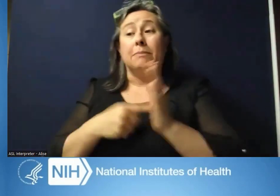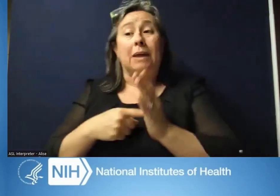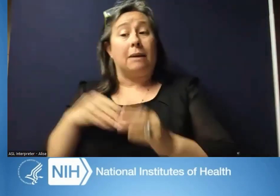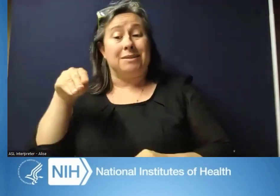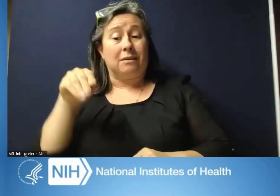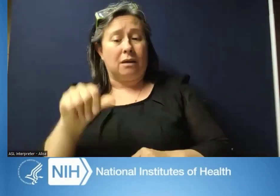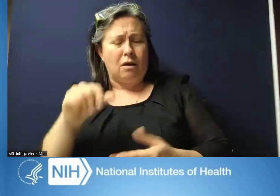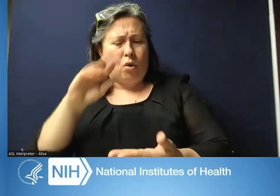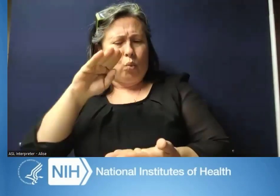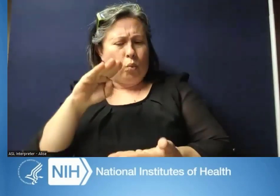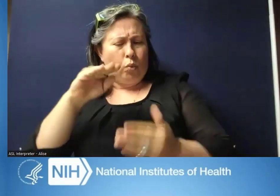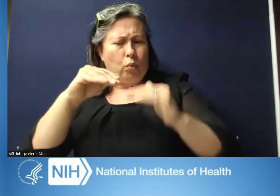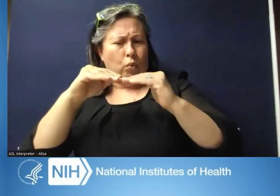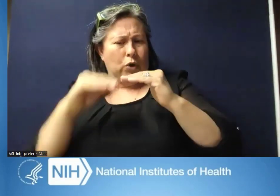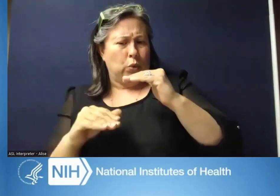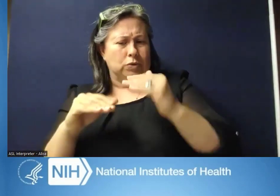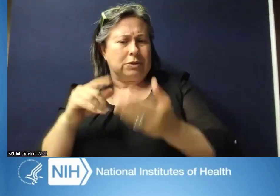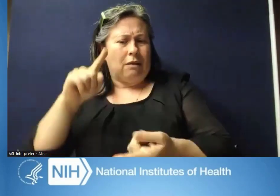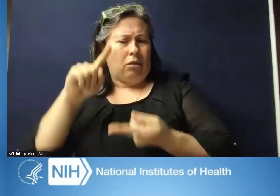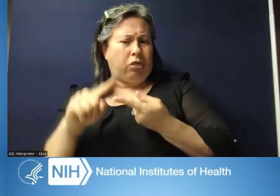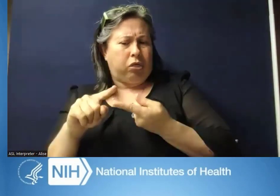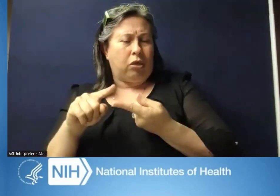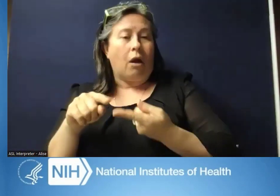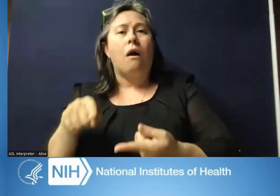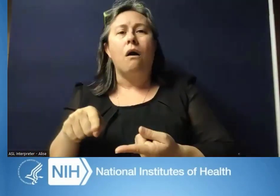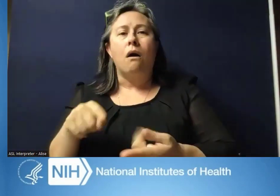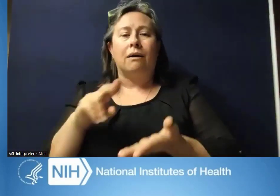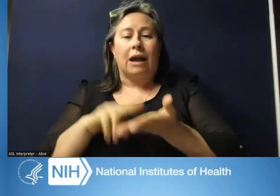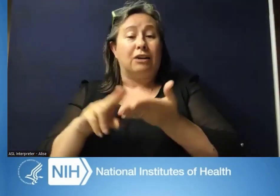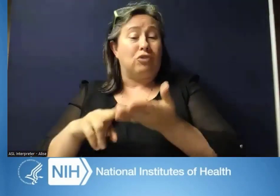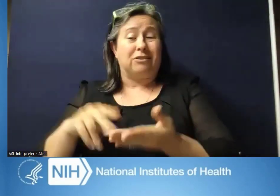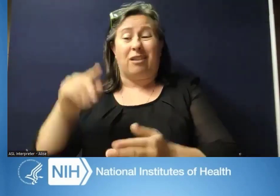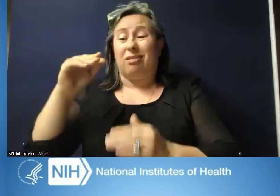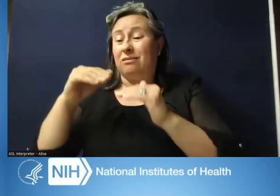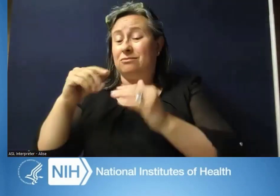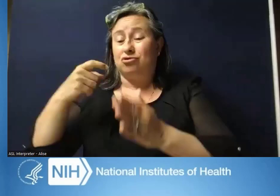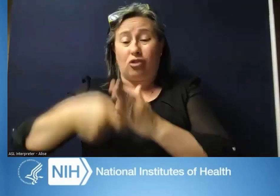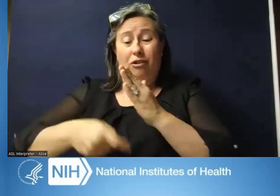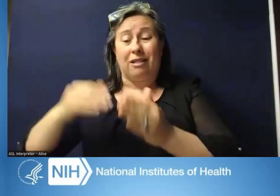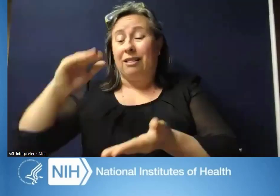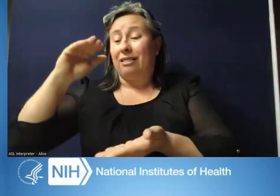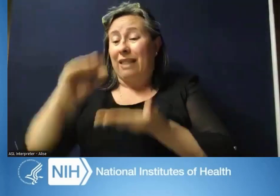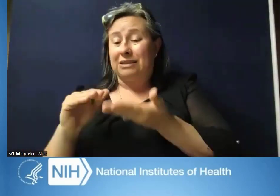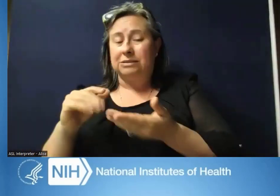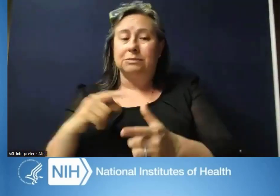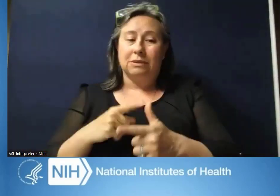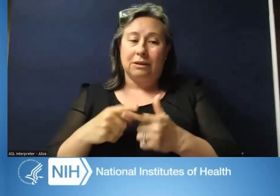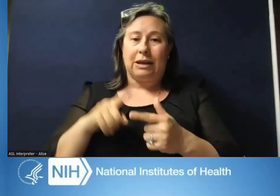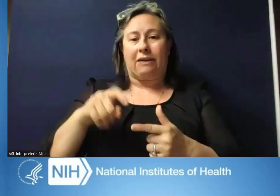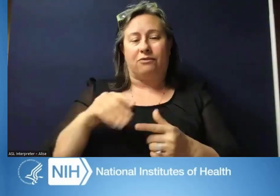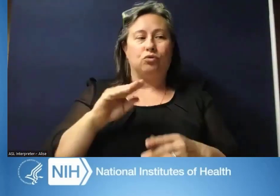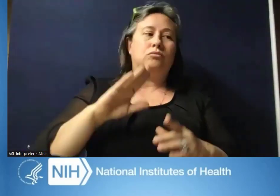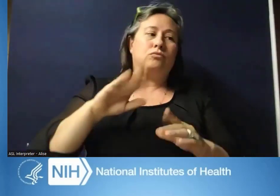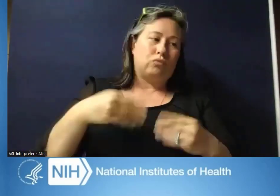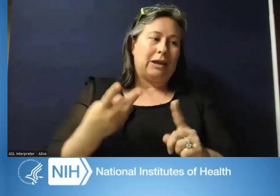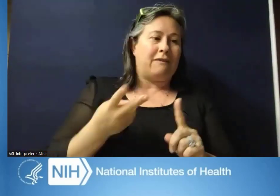You may have a subcontractor where your expenditures actually reduce, and you may need to refund HHS